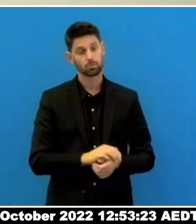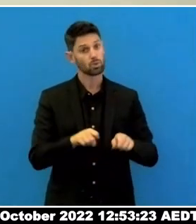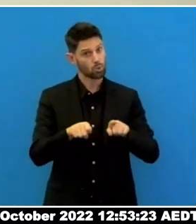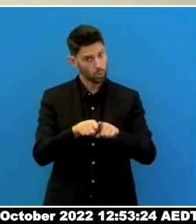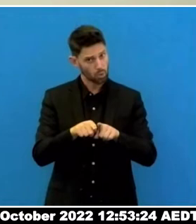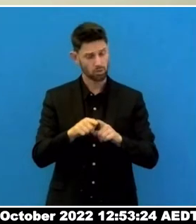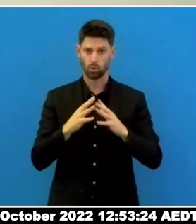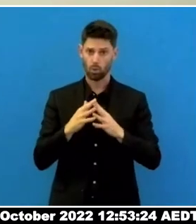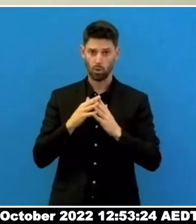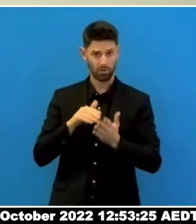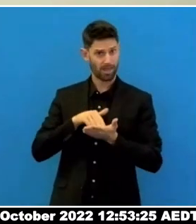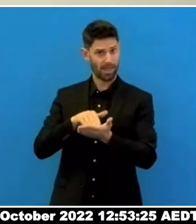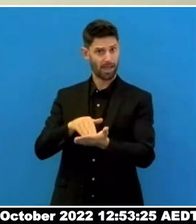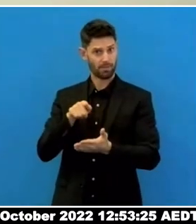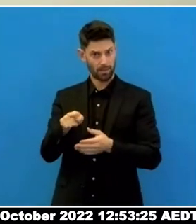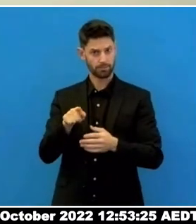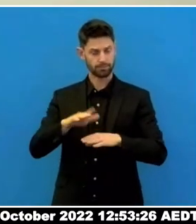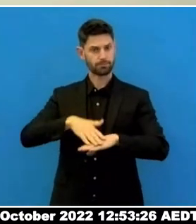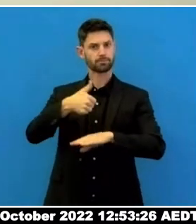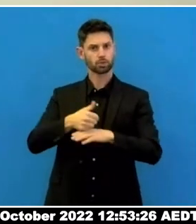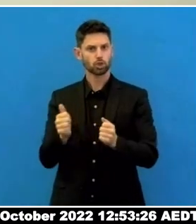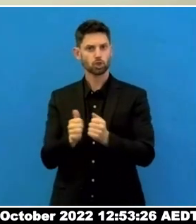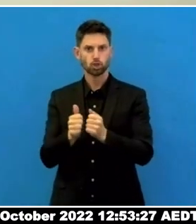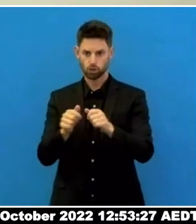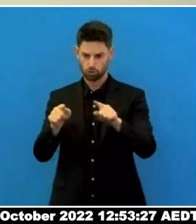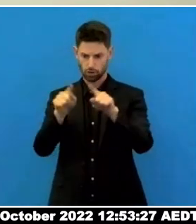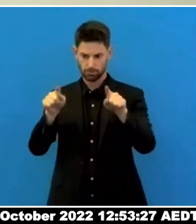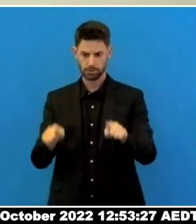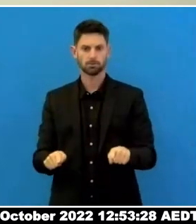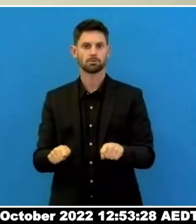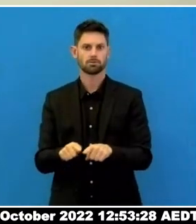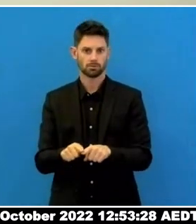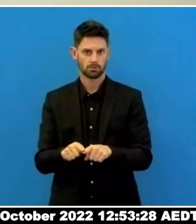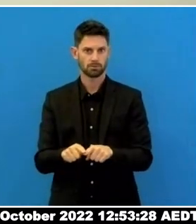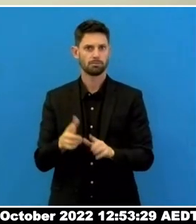so in the kind of disability or other service system, to develop a development which outlines the important information